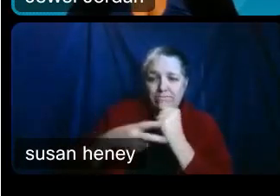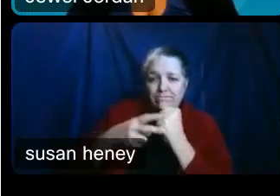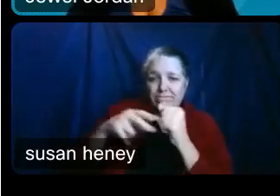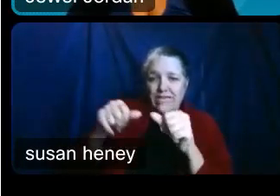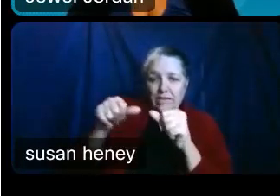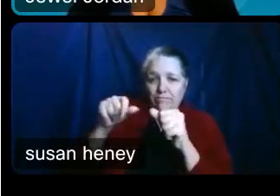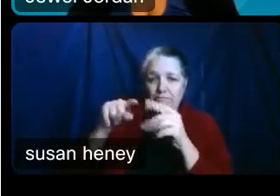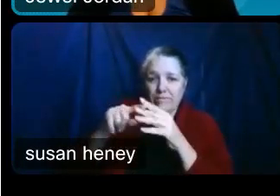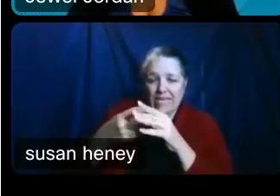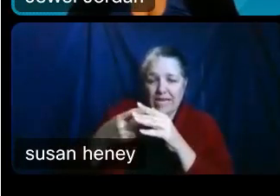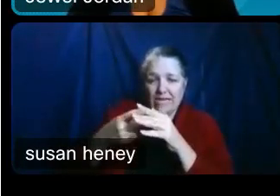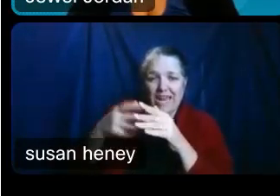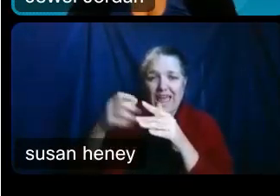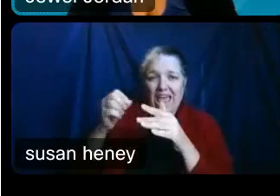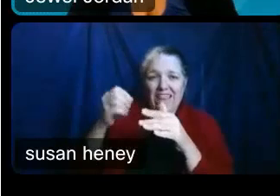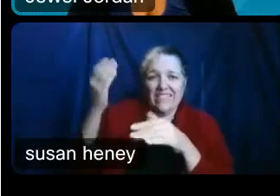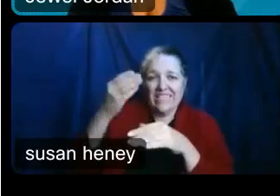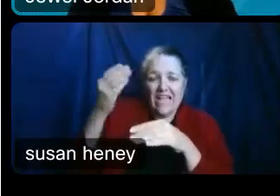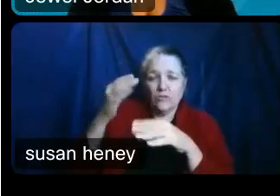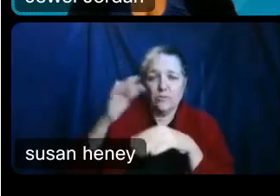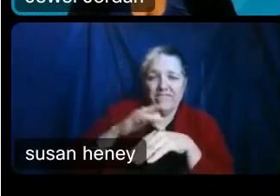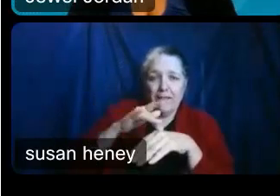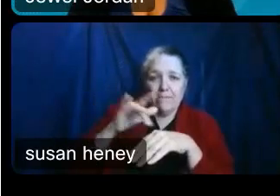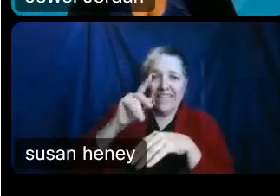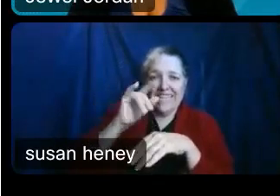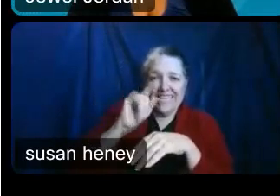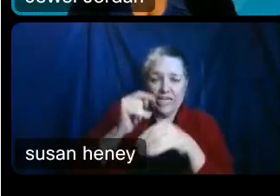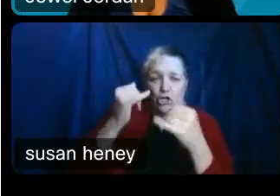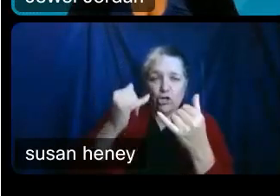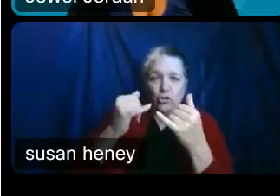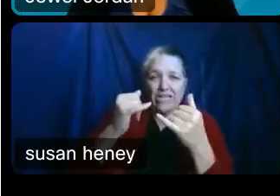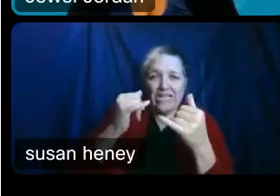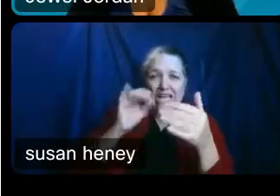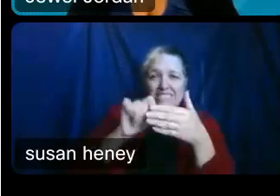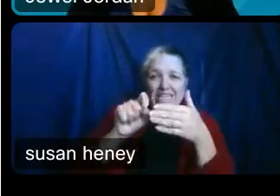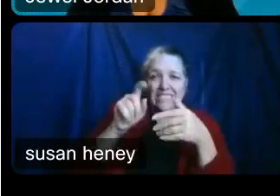slides will also be available in the press kit that's currently on census.gov. As we